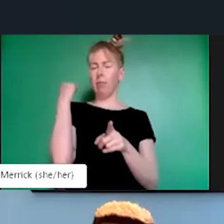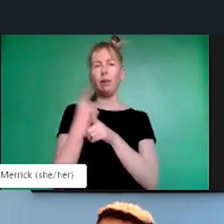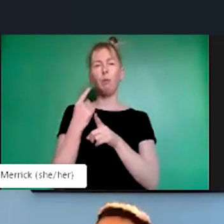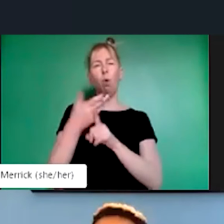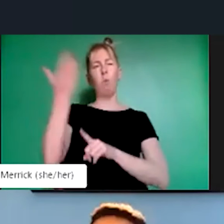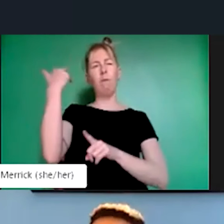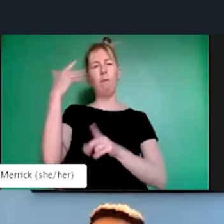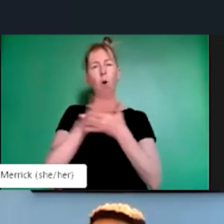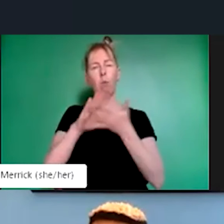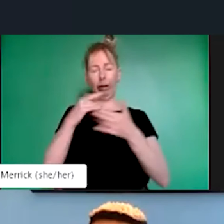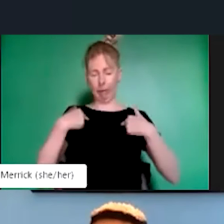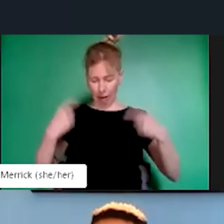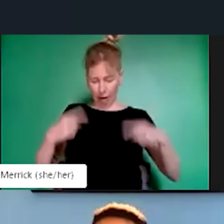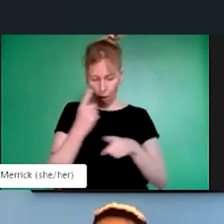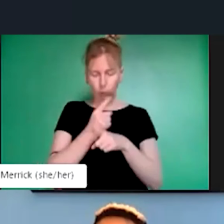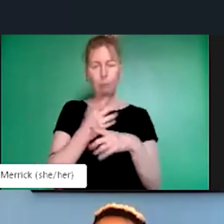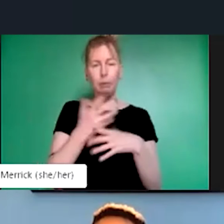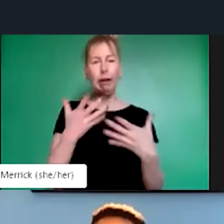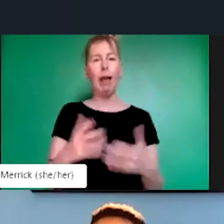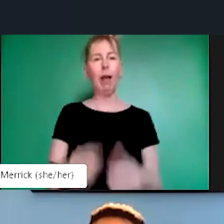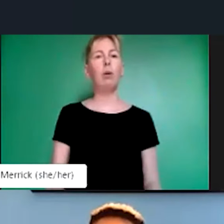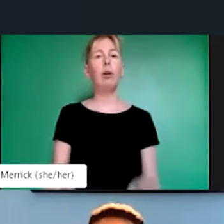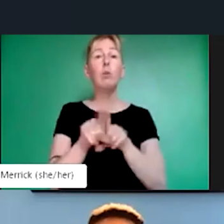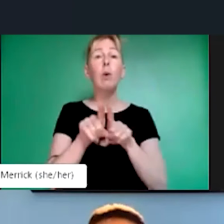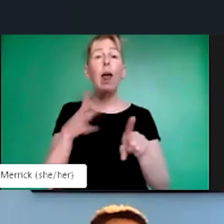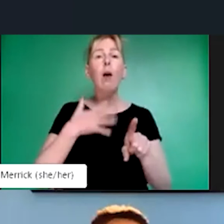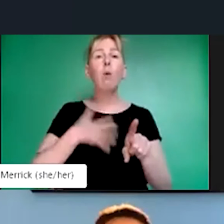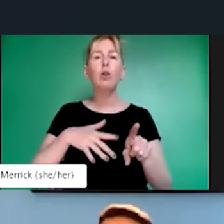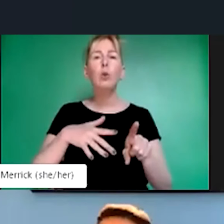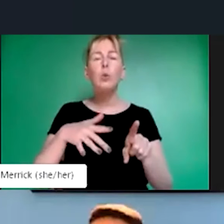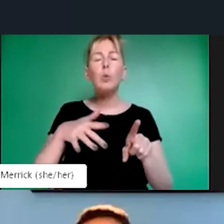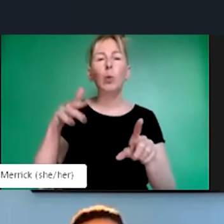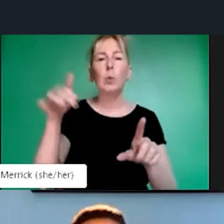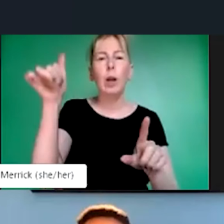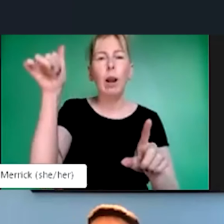And to also acknowledge those who are existing in plural walk